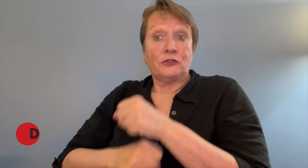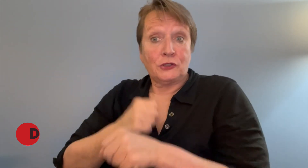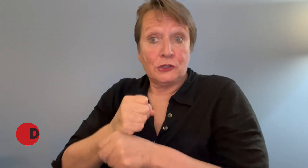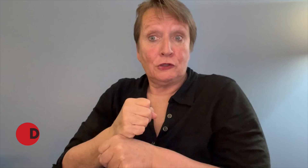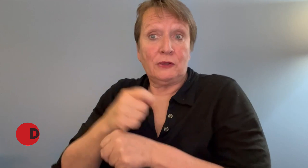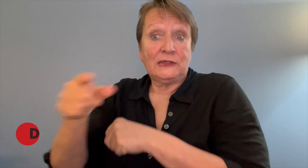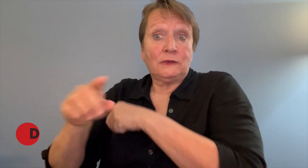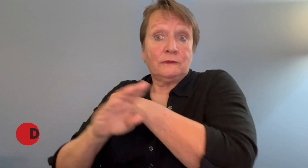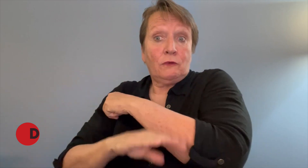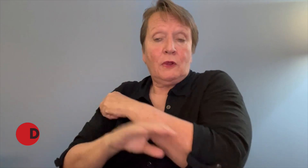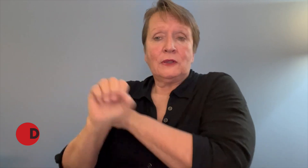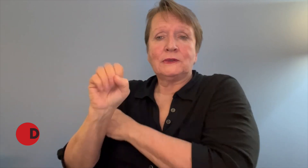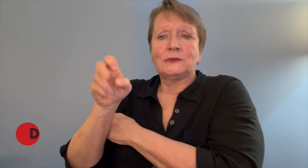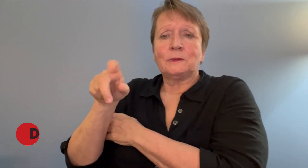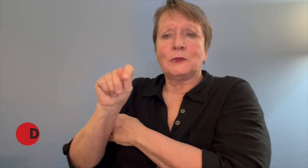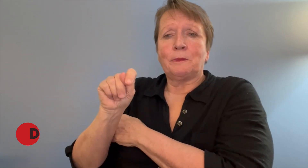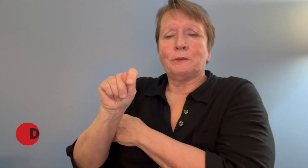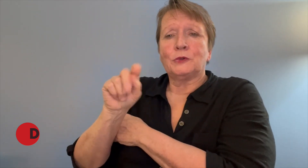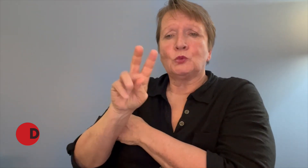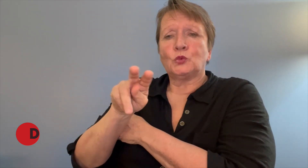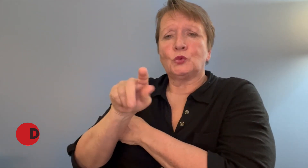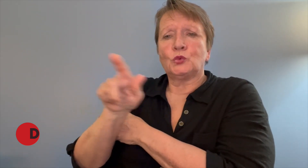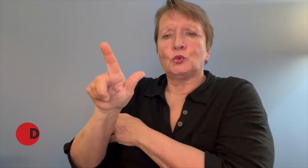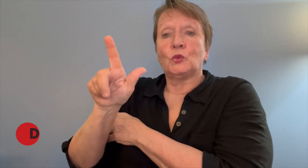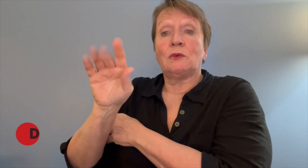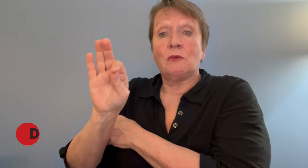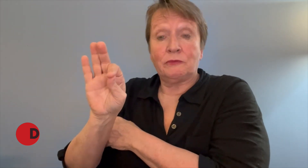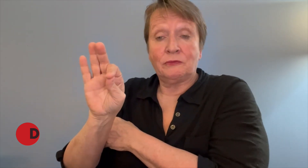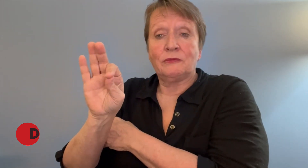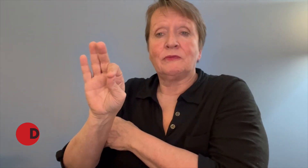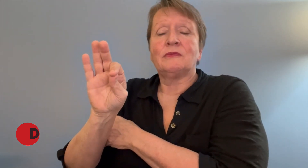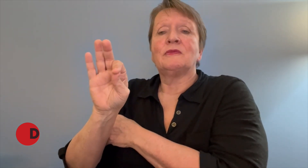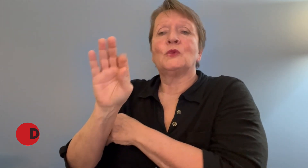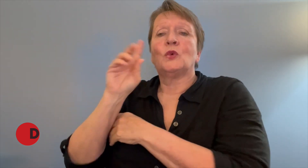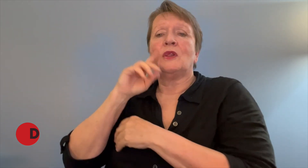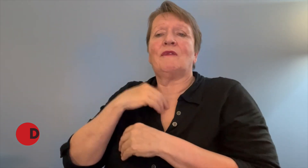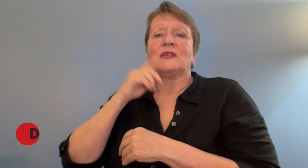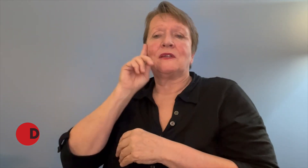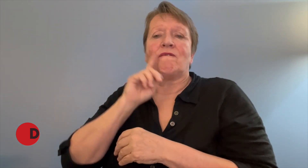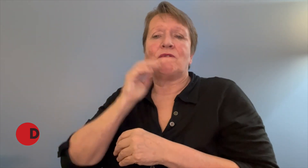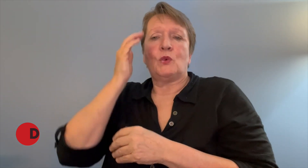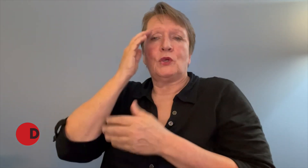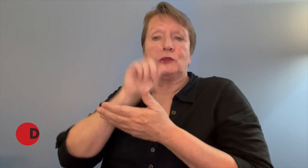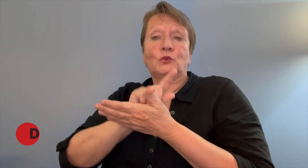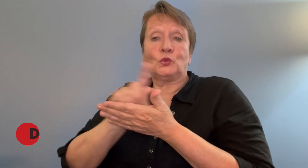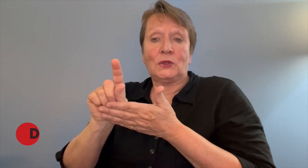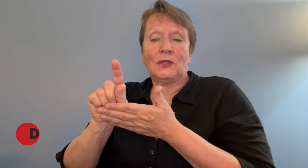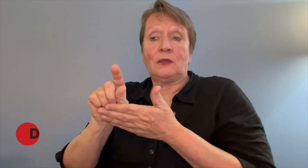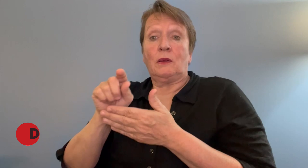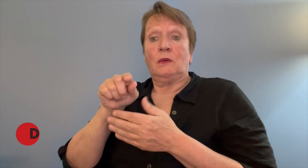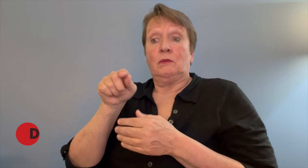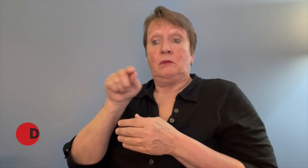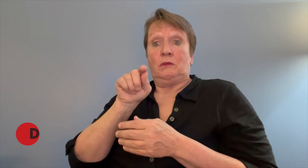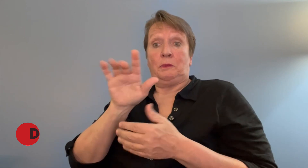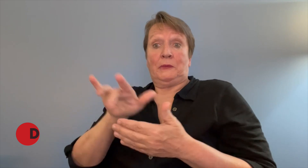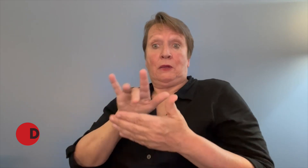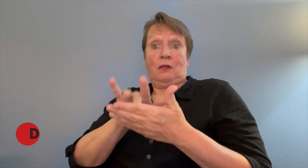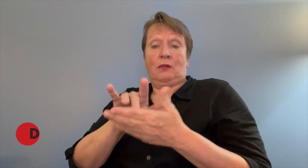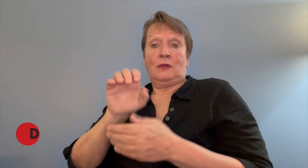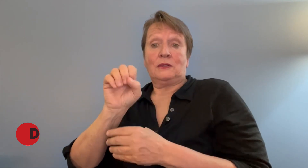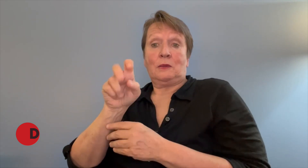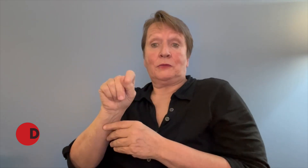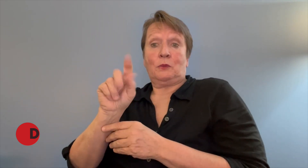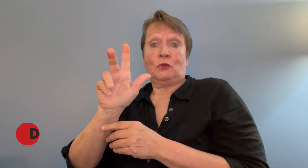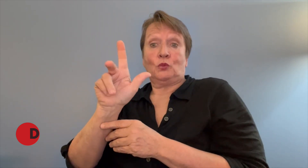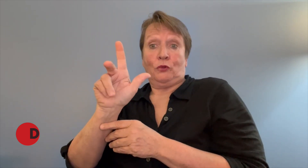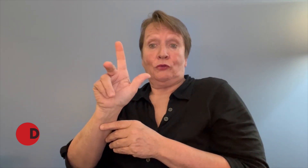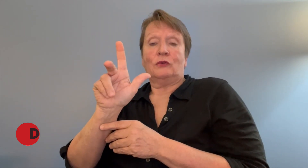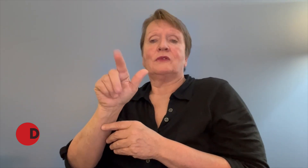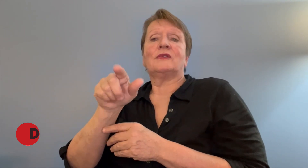This year, this fall September 22-29 will be IWD. On September 23,